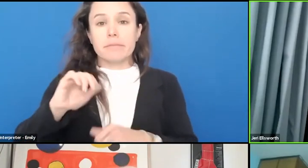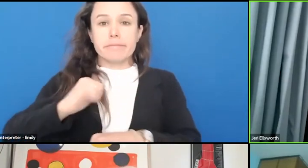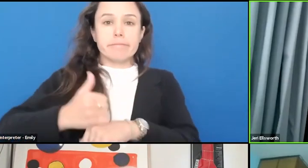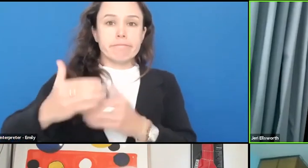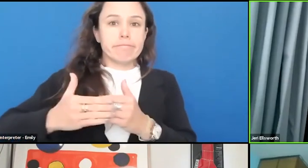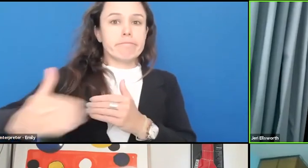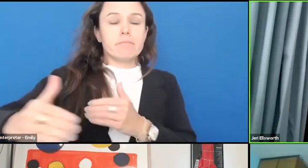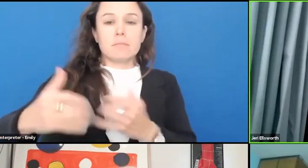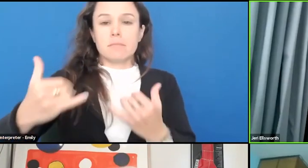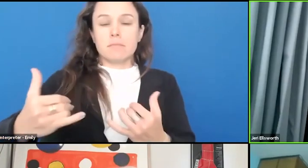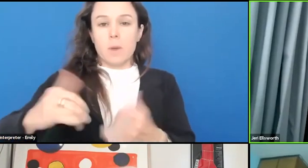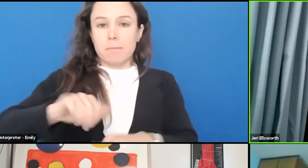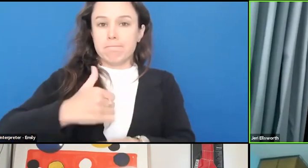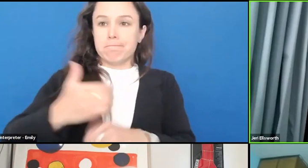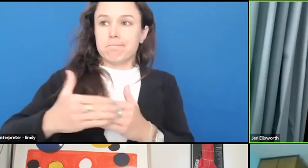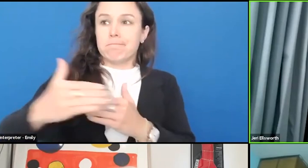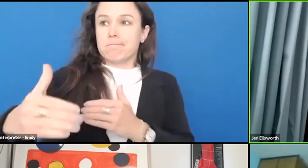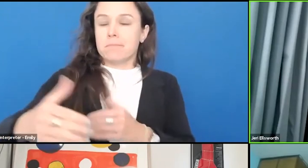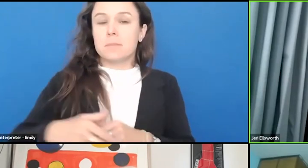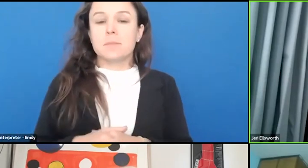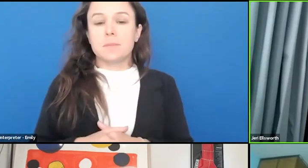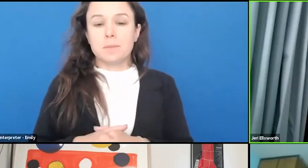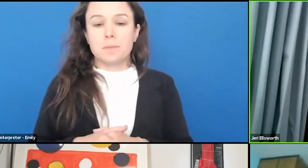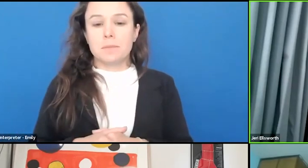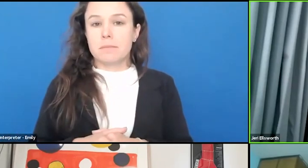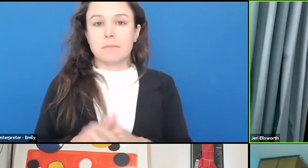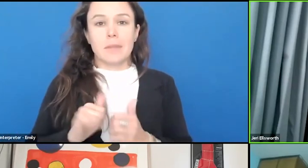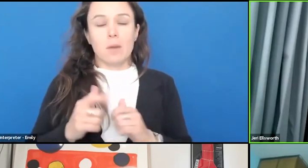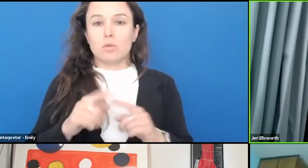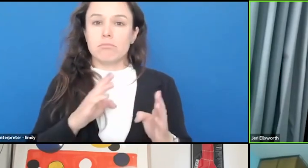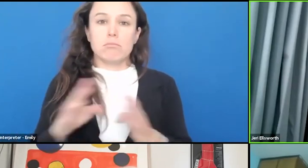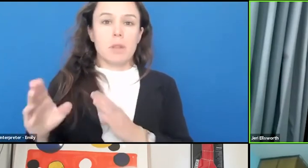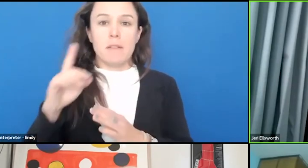that will get us somewhere where we want to be you know, decades down the road